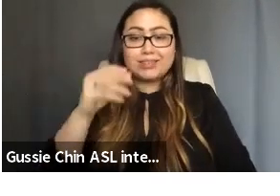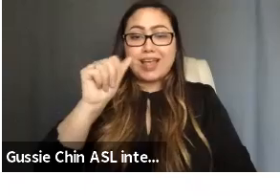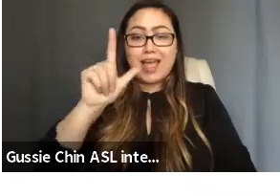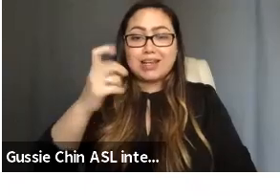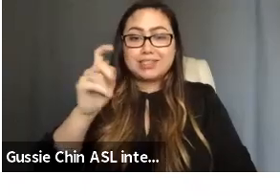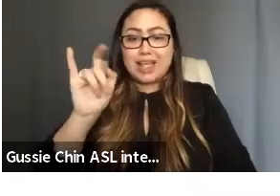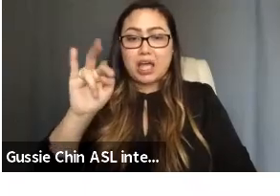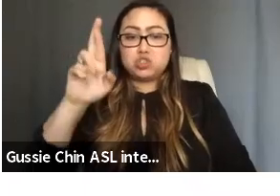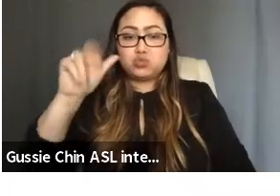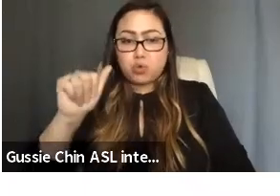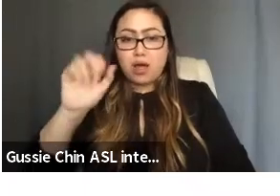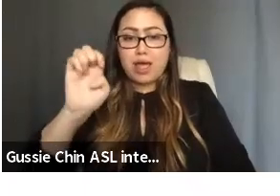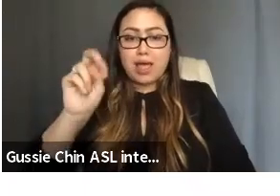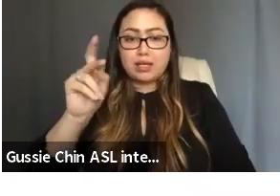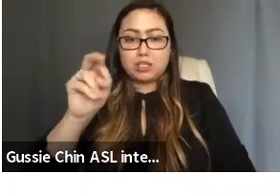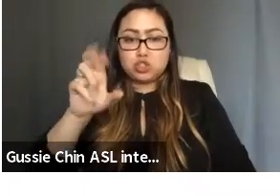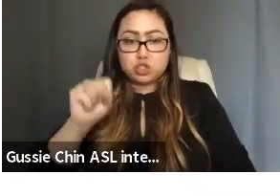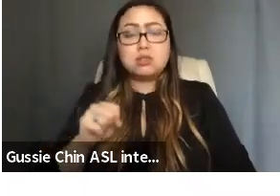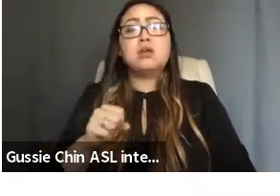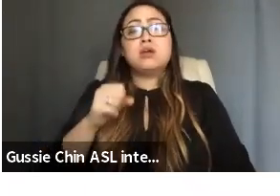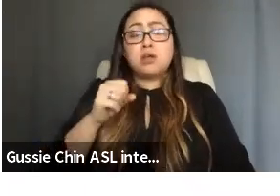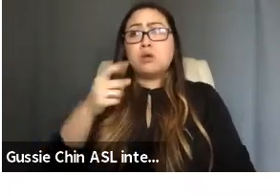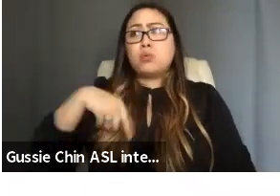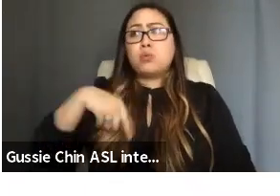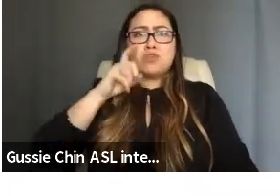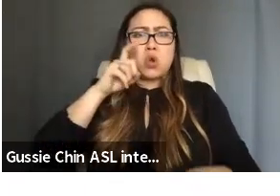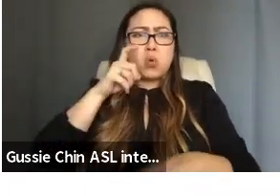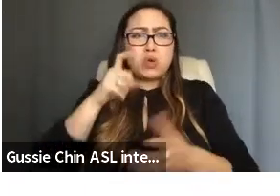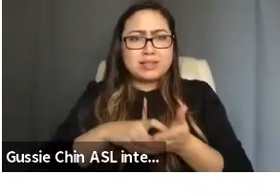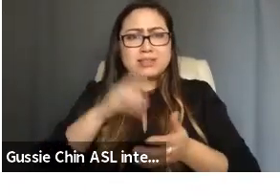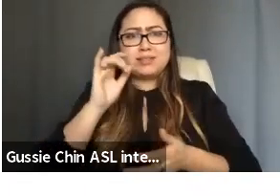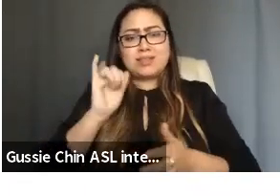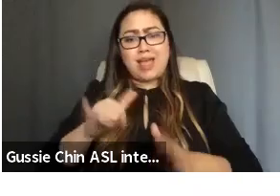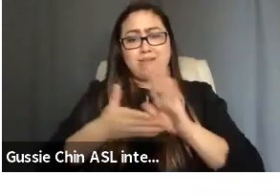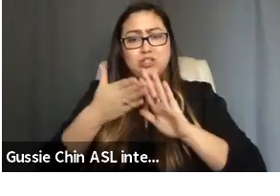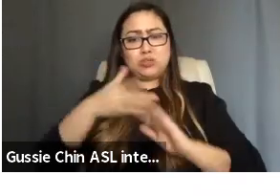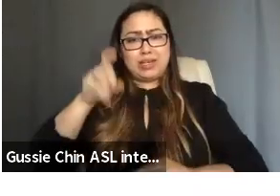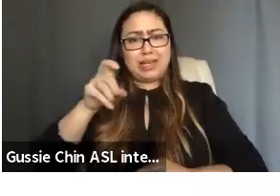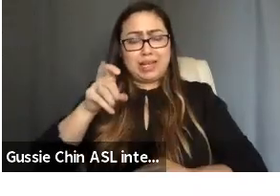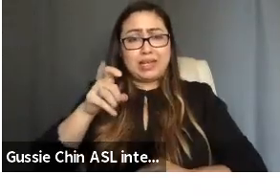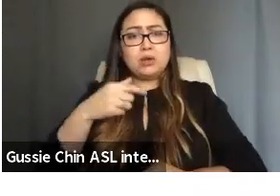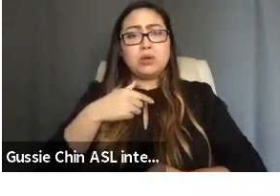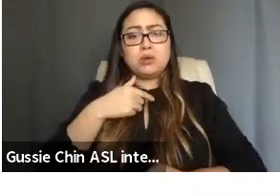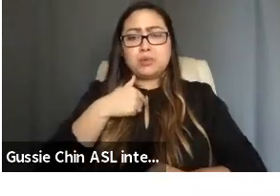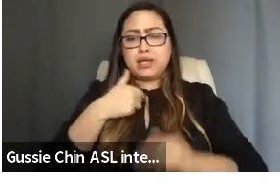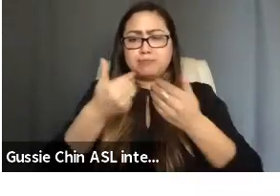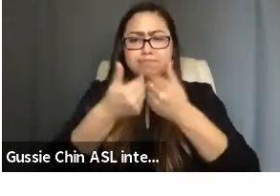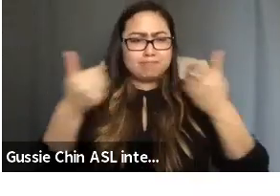the recognition and gap that we have to address is that our emergency systems have not resourced